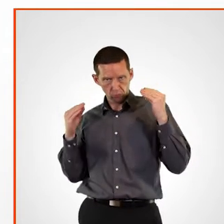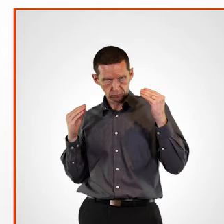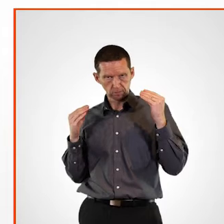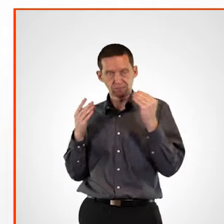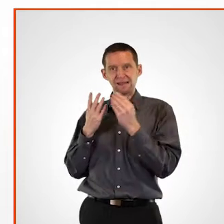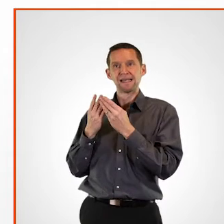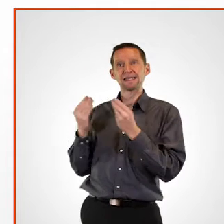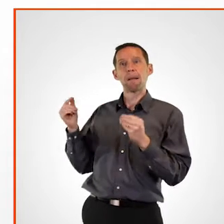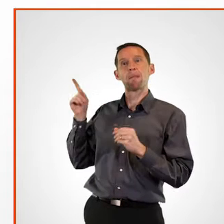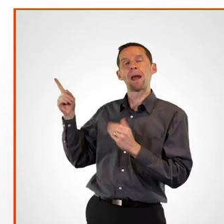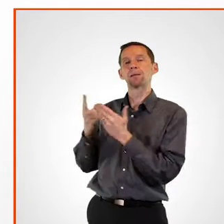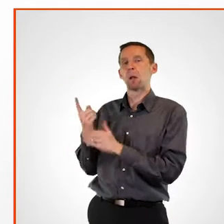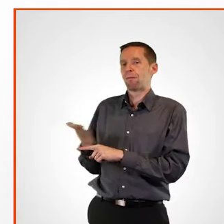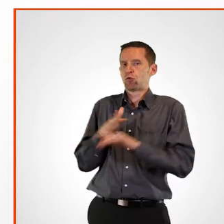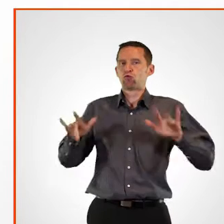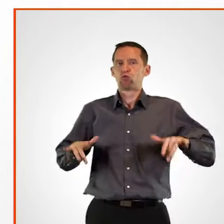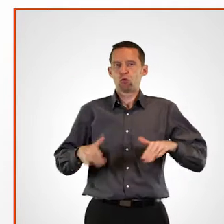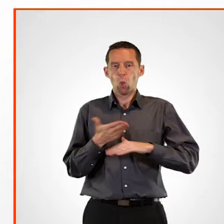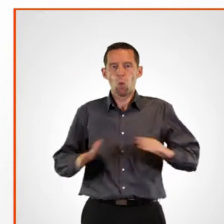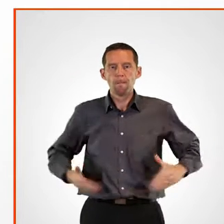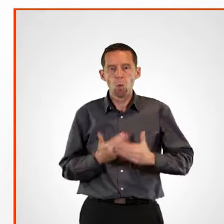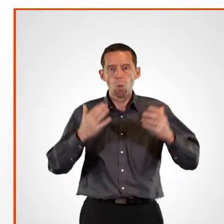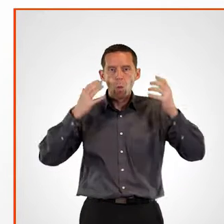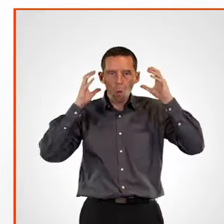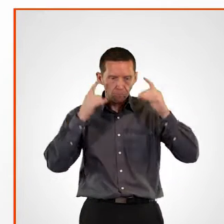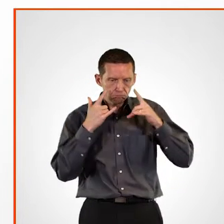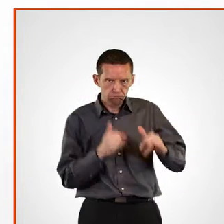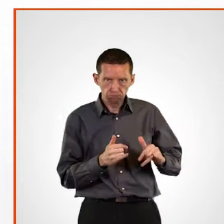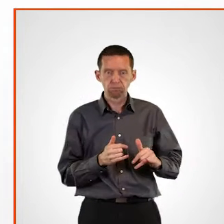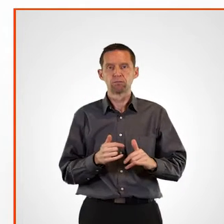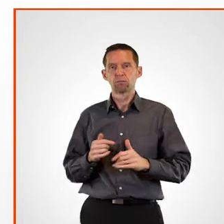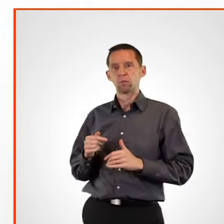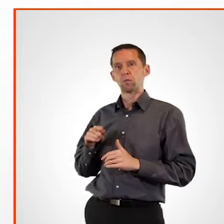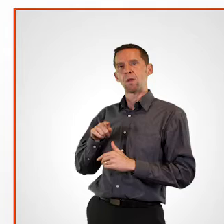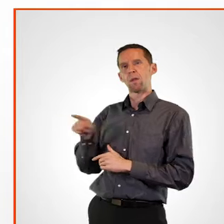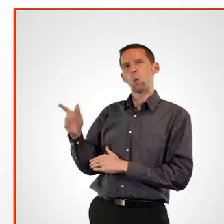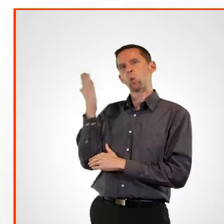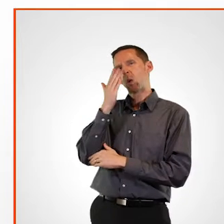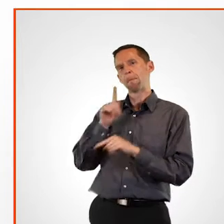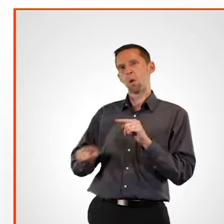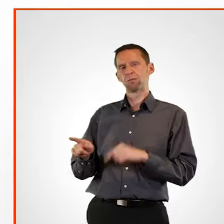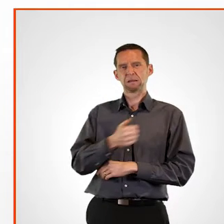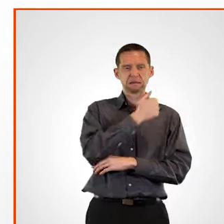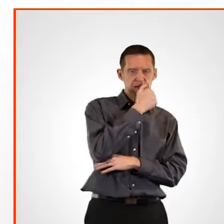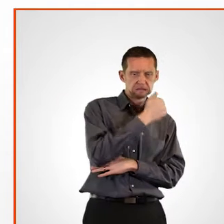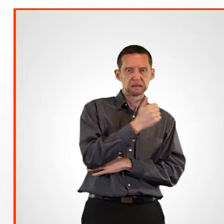and some of these were before newborn hearing screening, because these were school-aged kids range in age anywhere from six, seven,